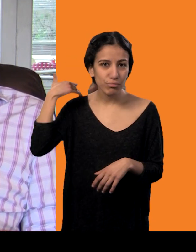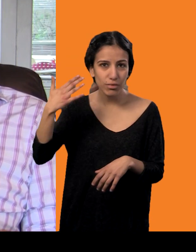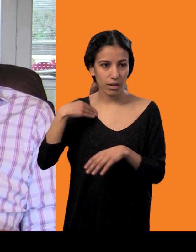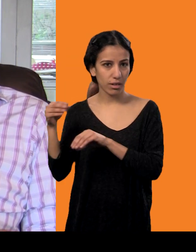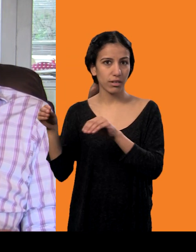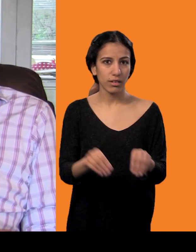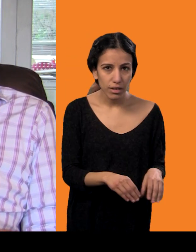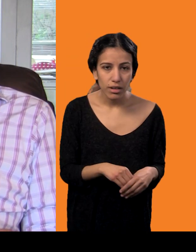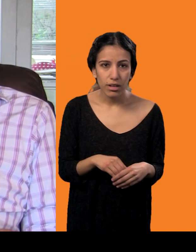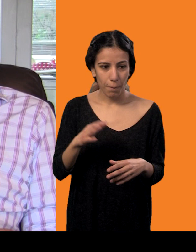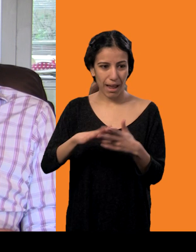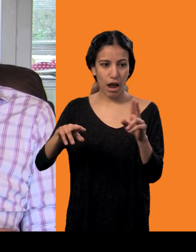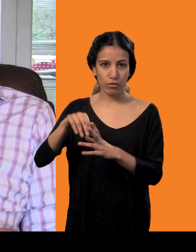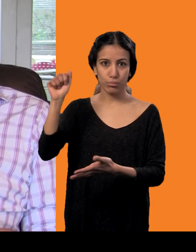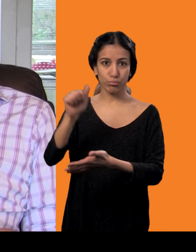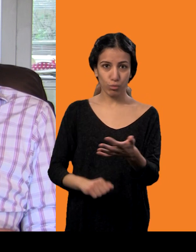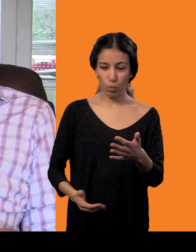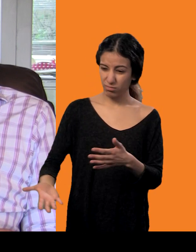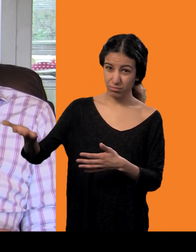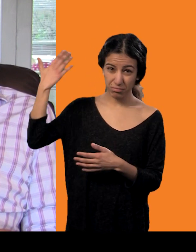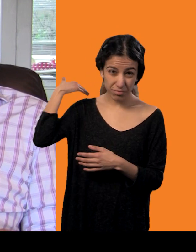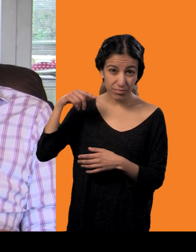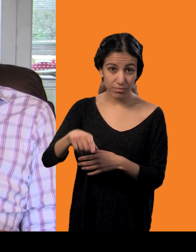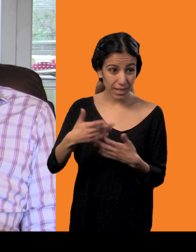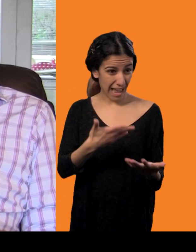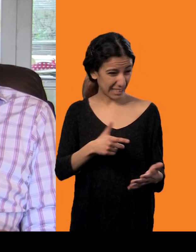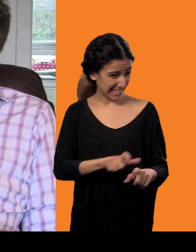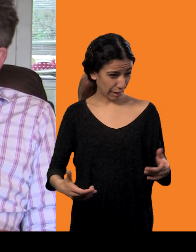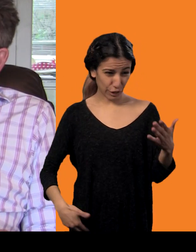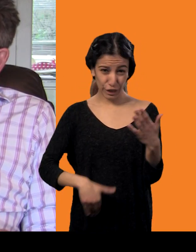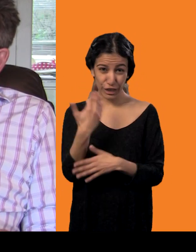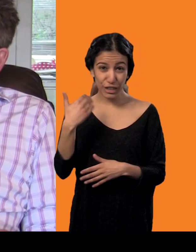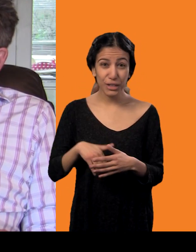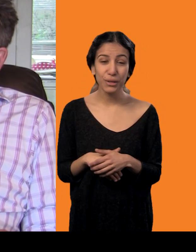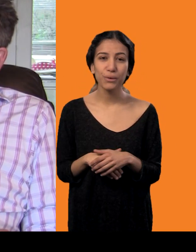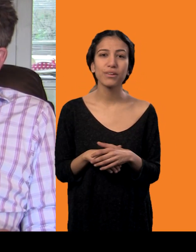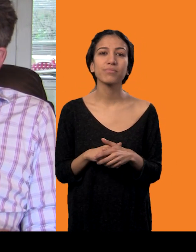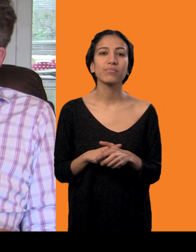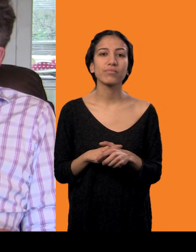And I remember when we first moved here my mum and dad bought us the first one,